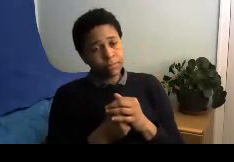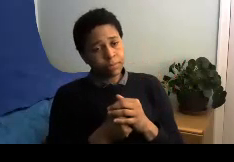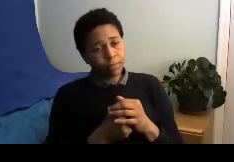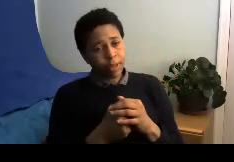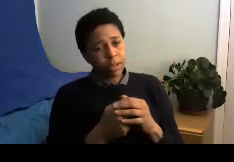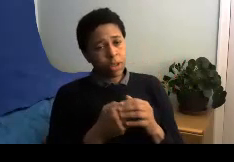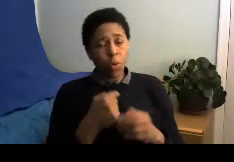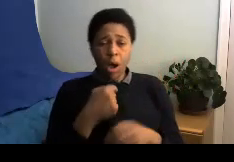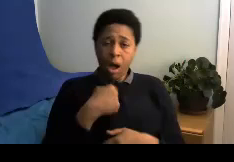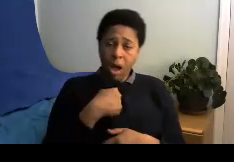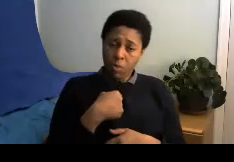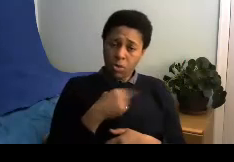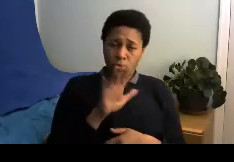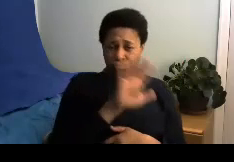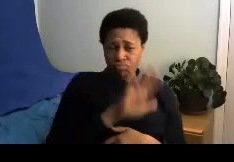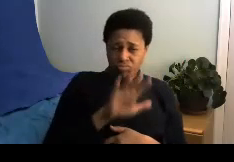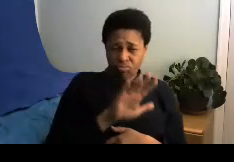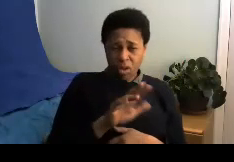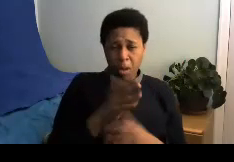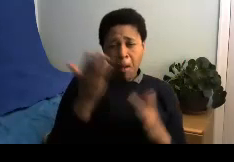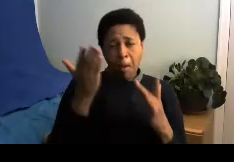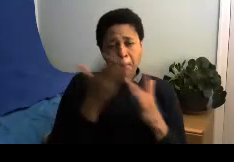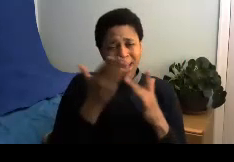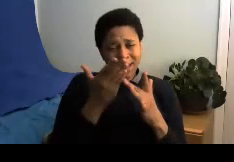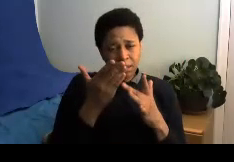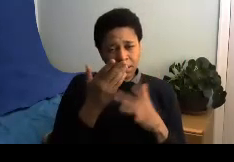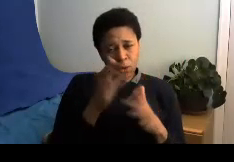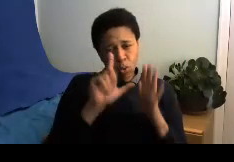my awakening, really, because, you know, for the first time I